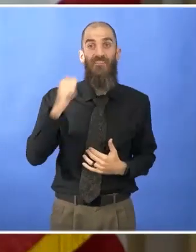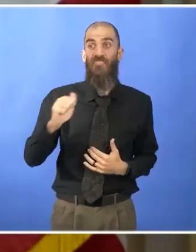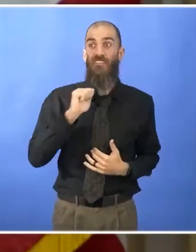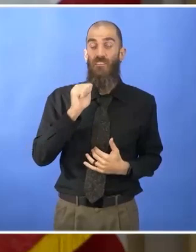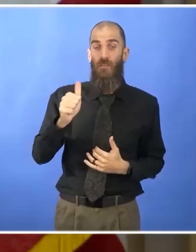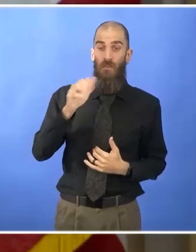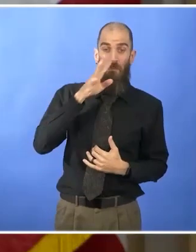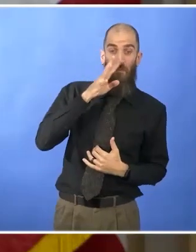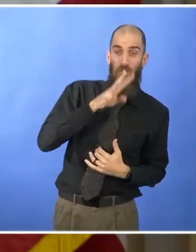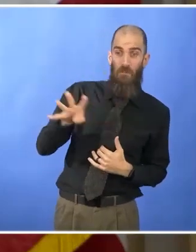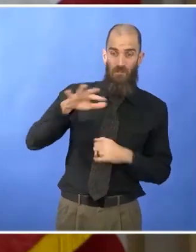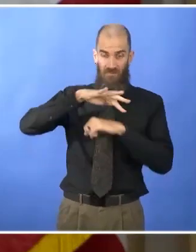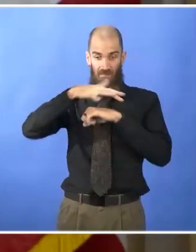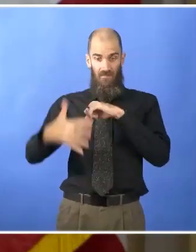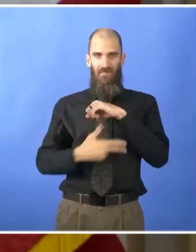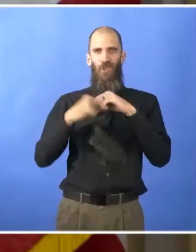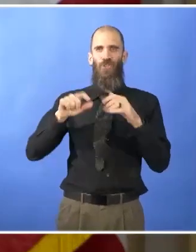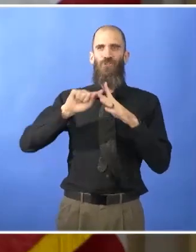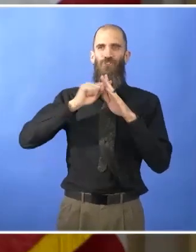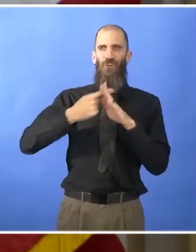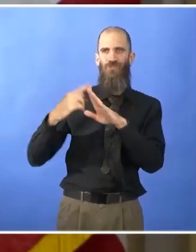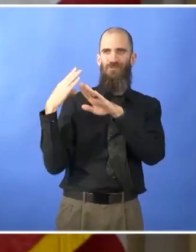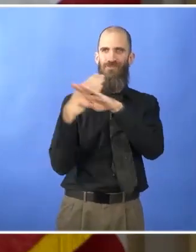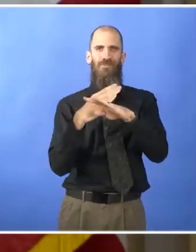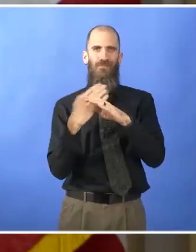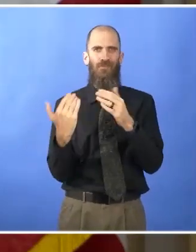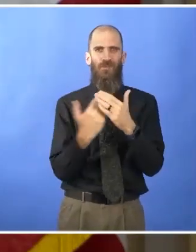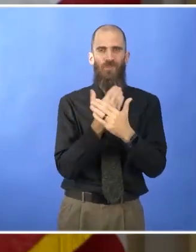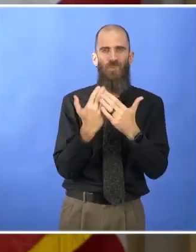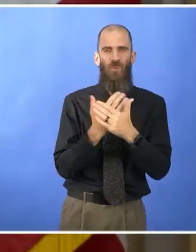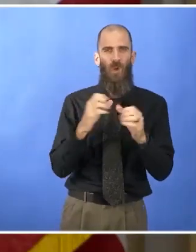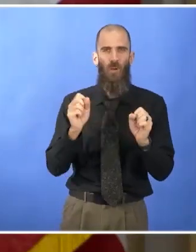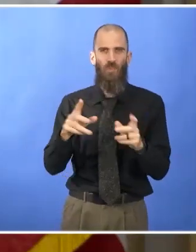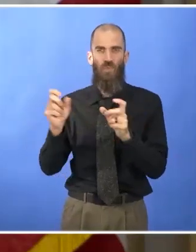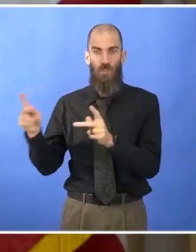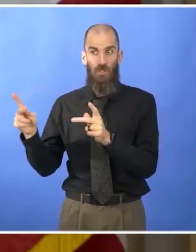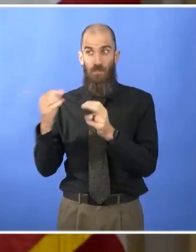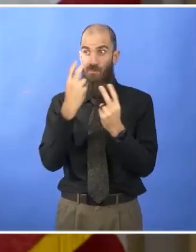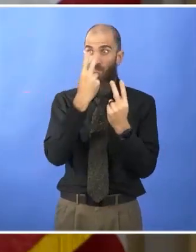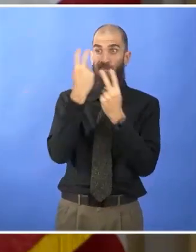AT THE FIRST SPACE AGE. FOR BILLIONS OF YEARS SPACE WAS